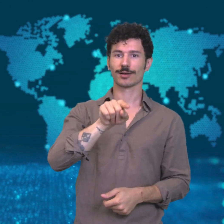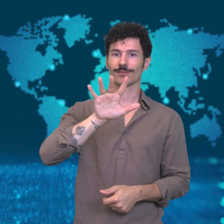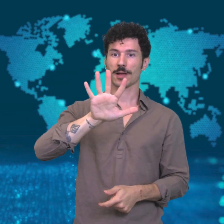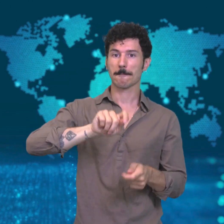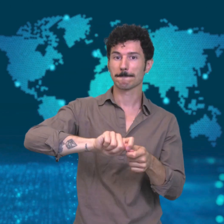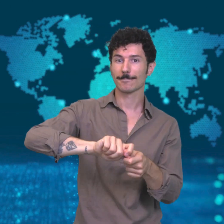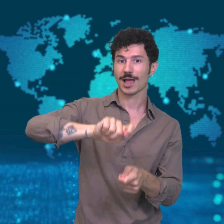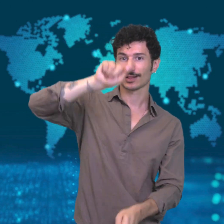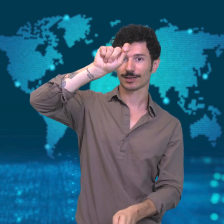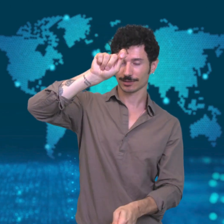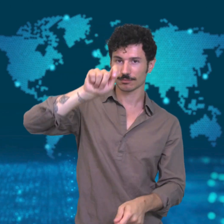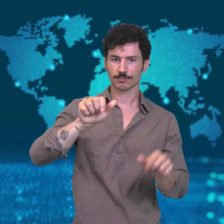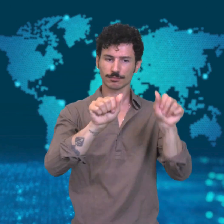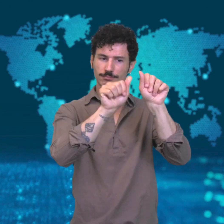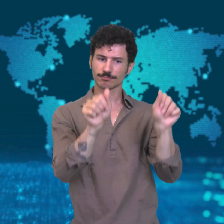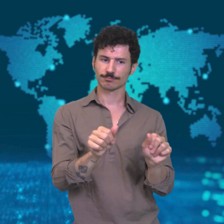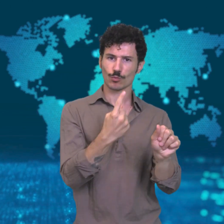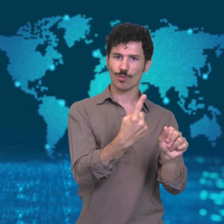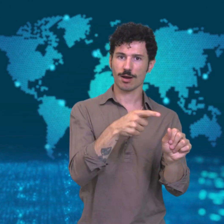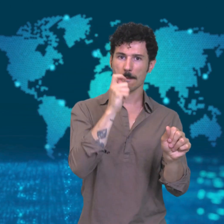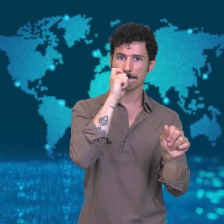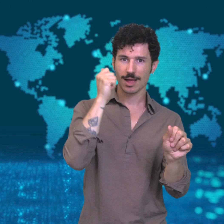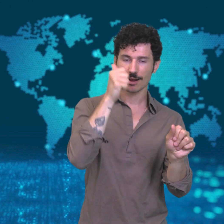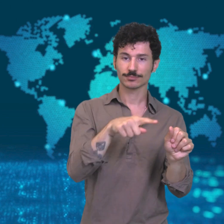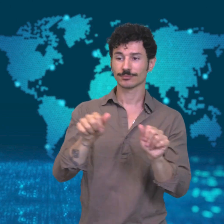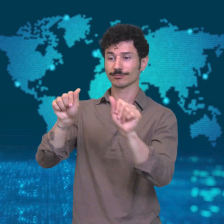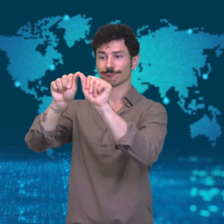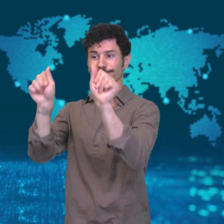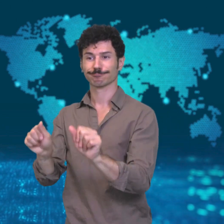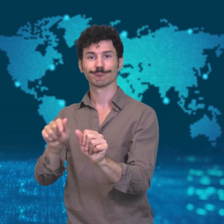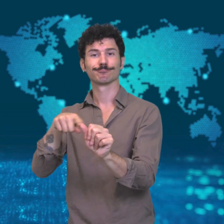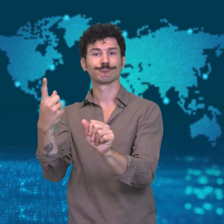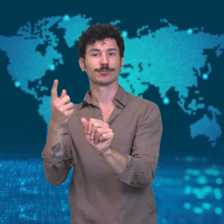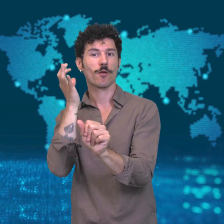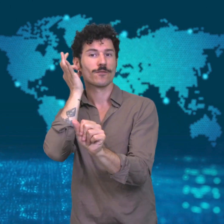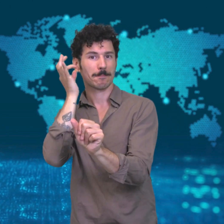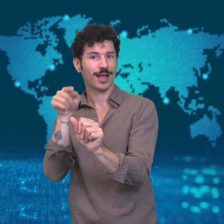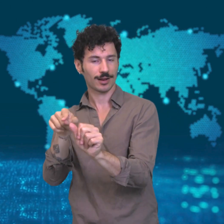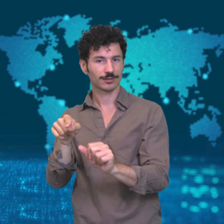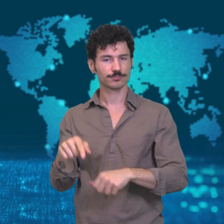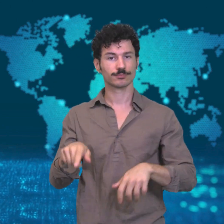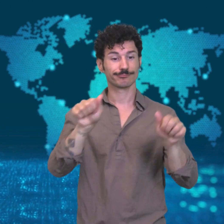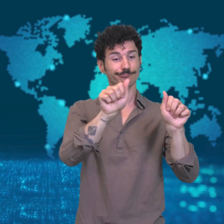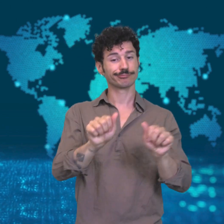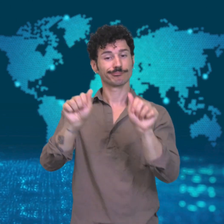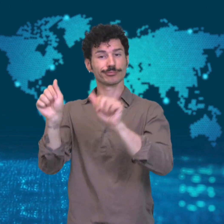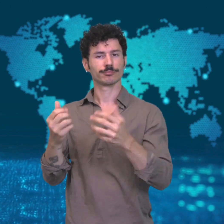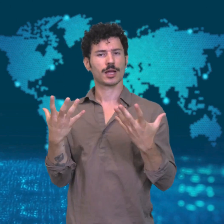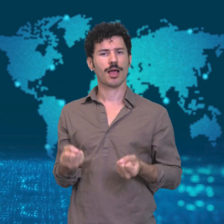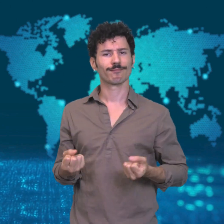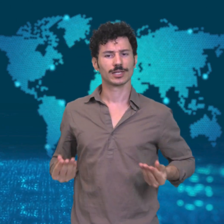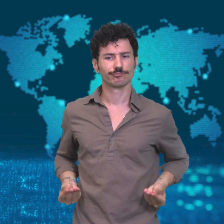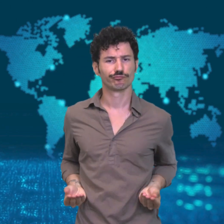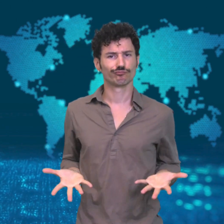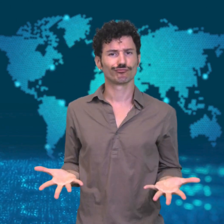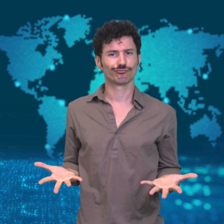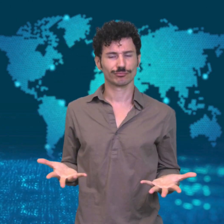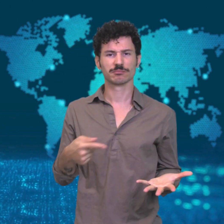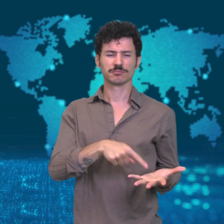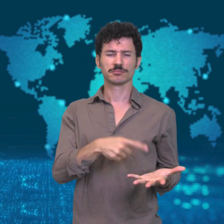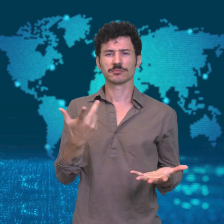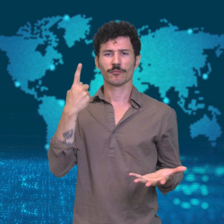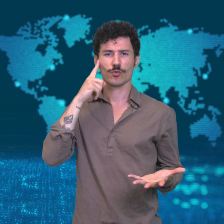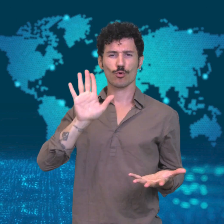one male and one female, with palms facing upward as if to receive sacrifices.